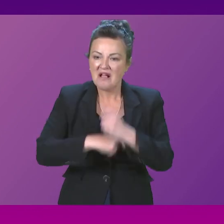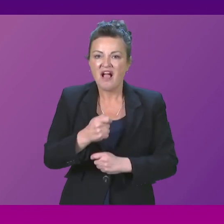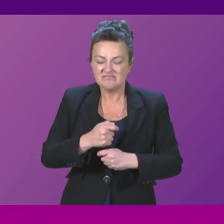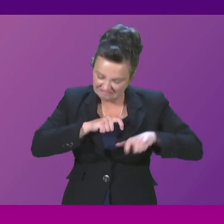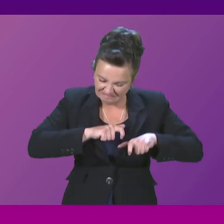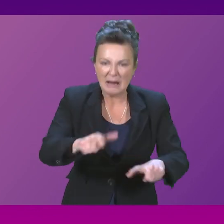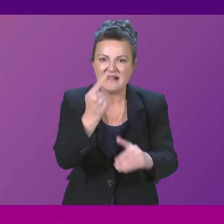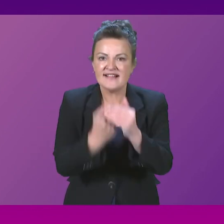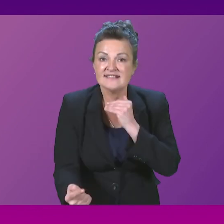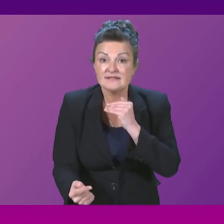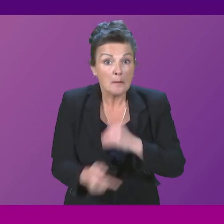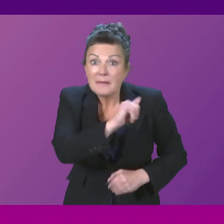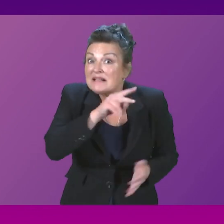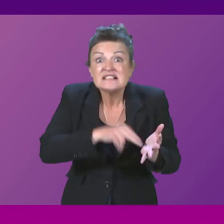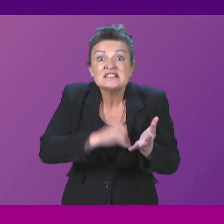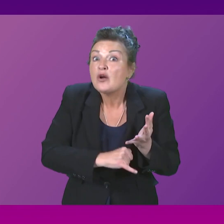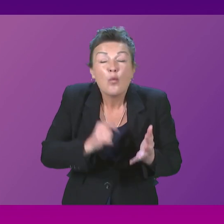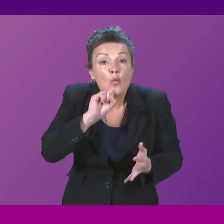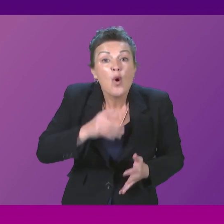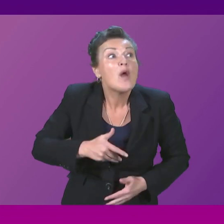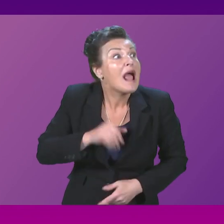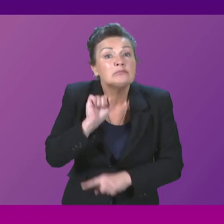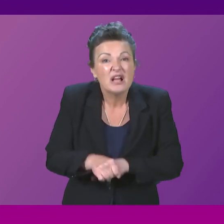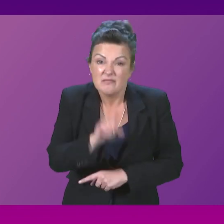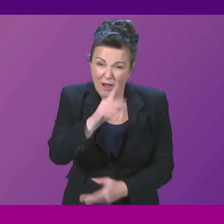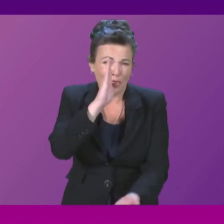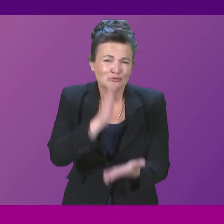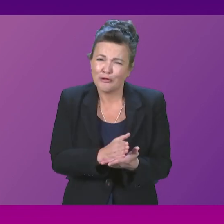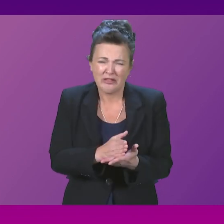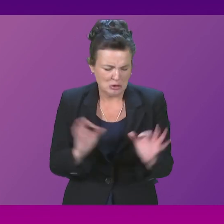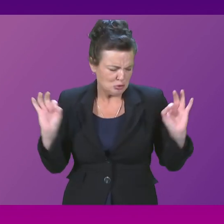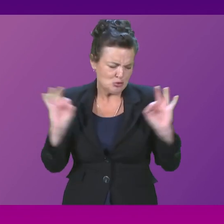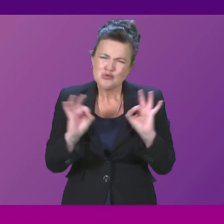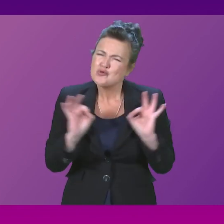Even if she will not admit it, the truth is that there is no economic case for the referendum